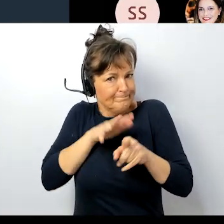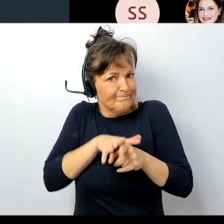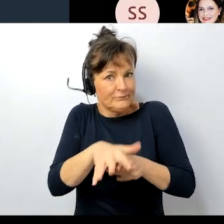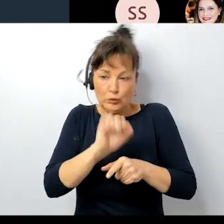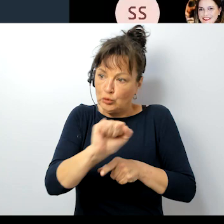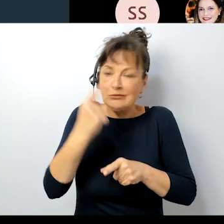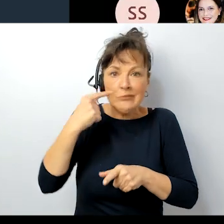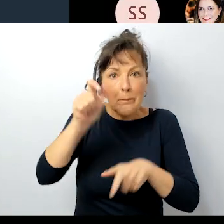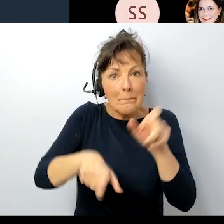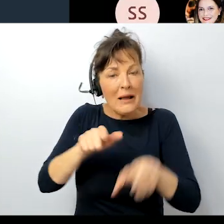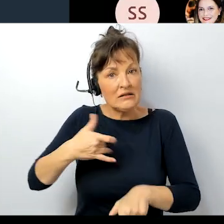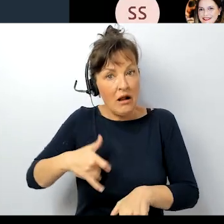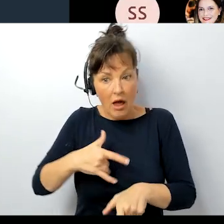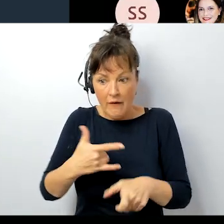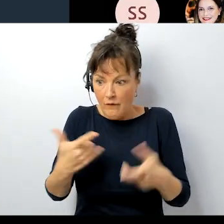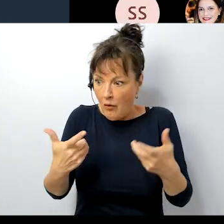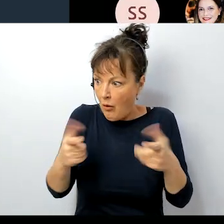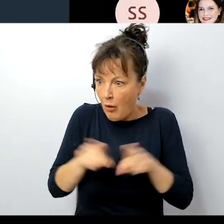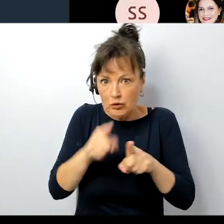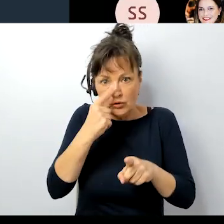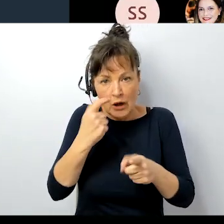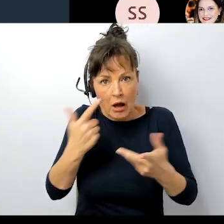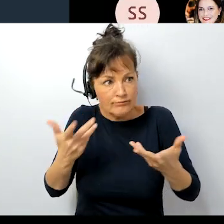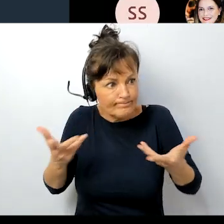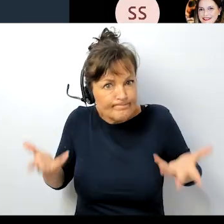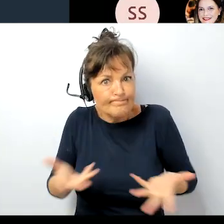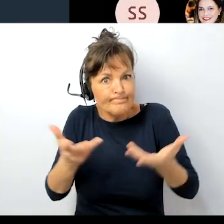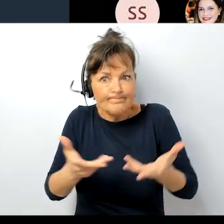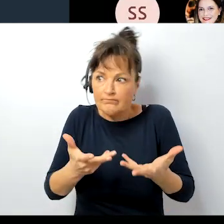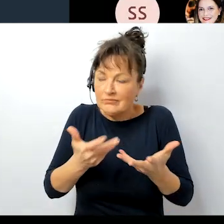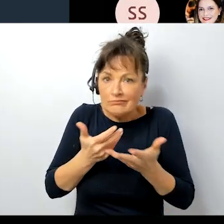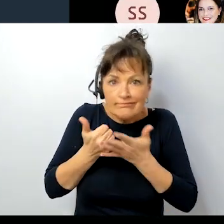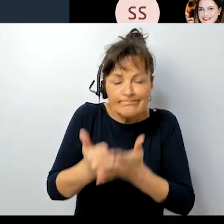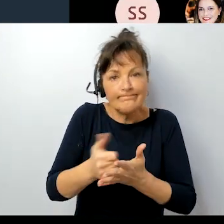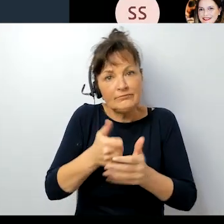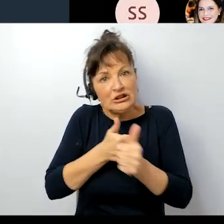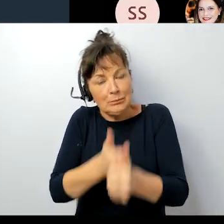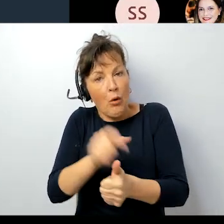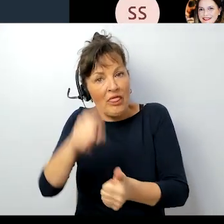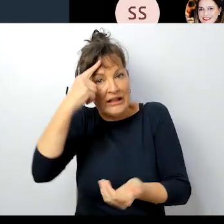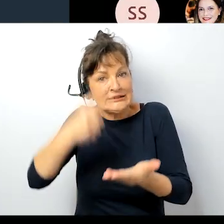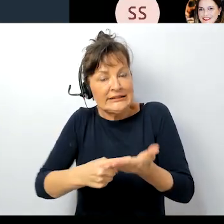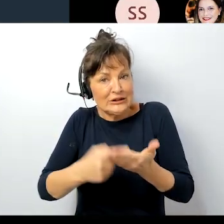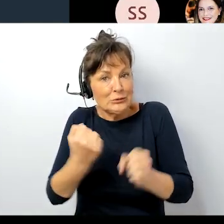As a parent or carer, you have a key influence in your young person's life and decision-making and